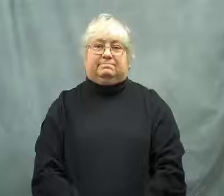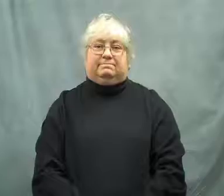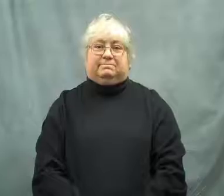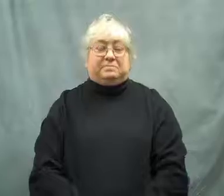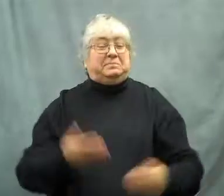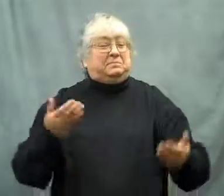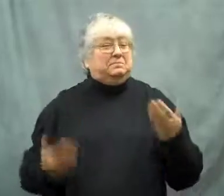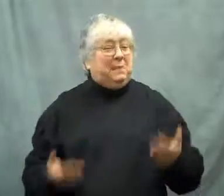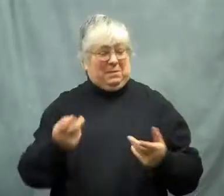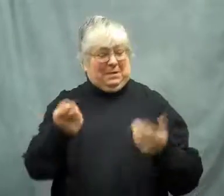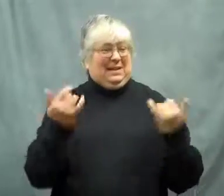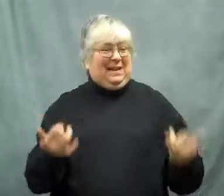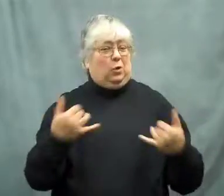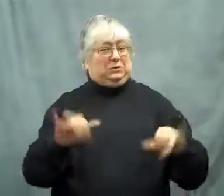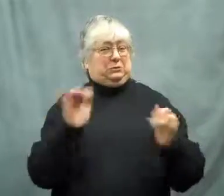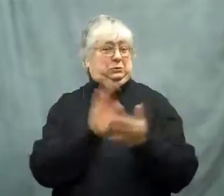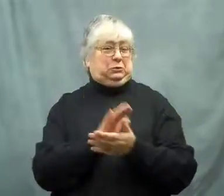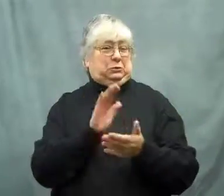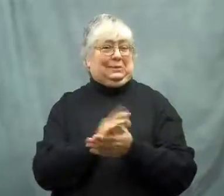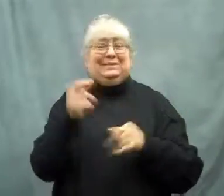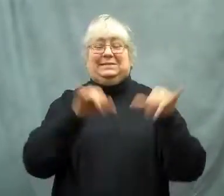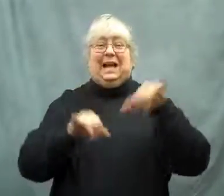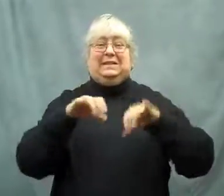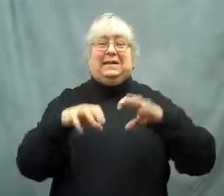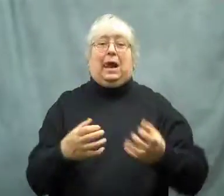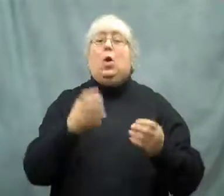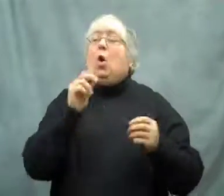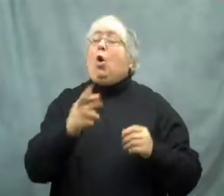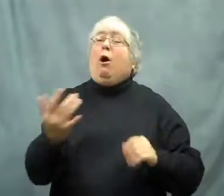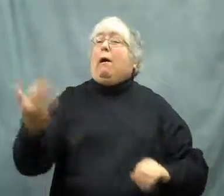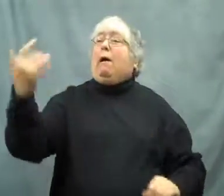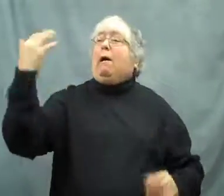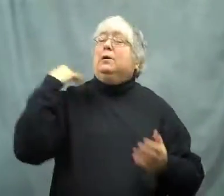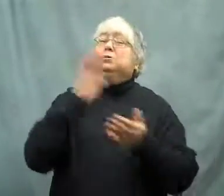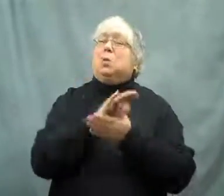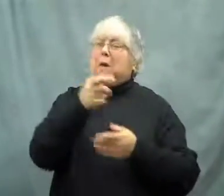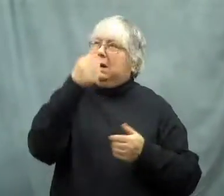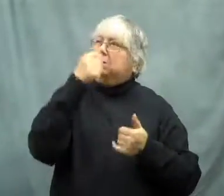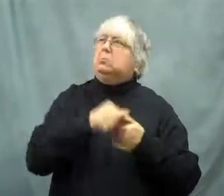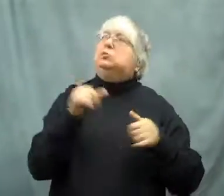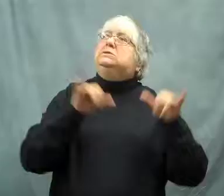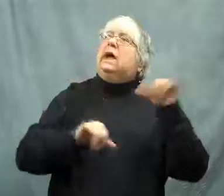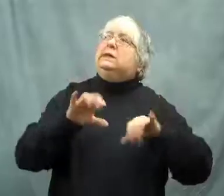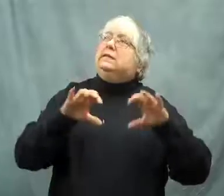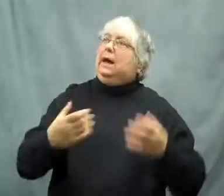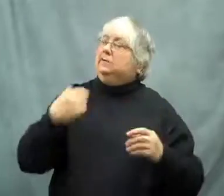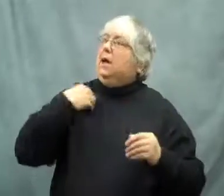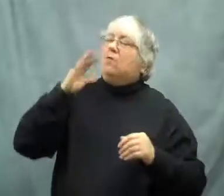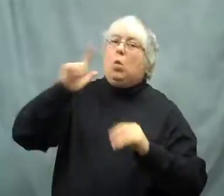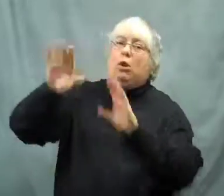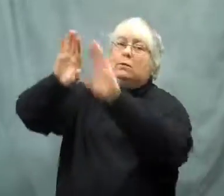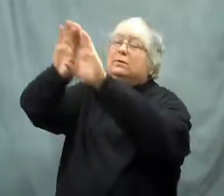Some of you might still be in school.